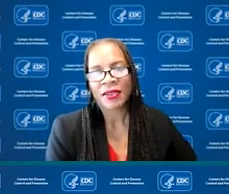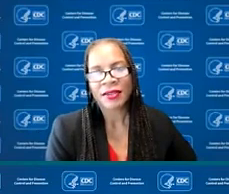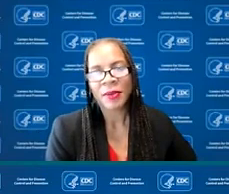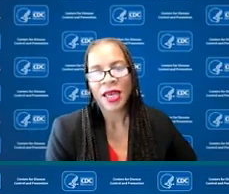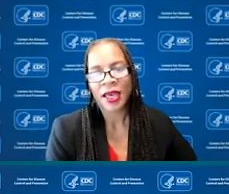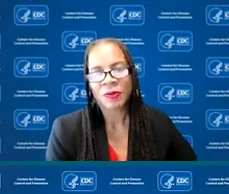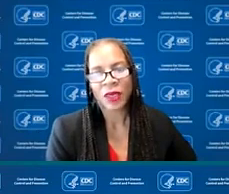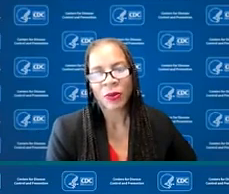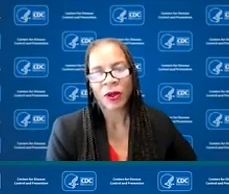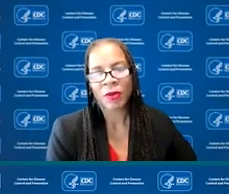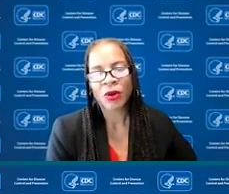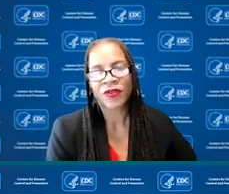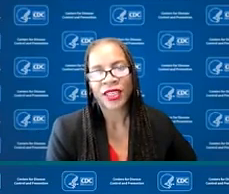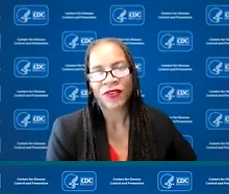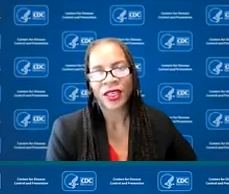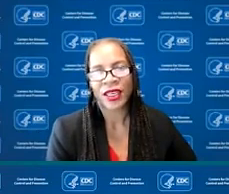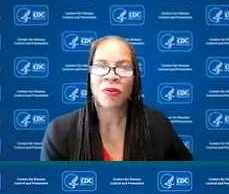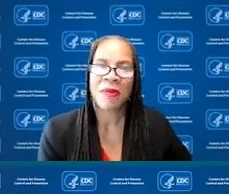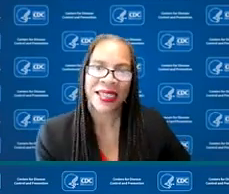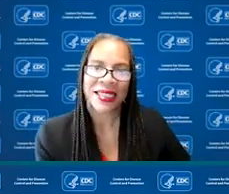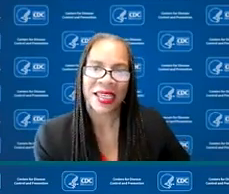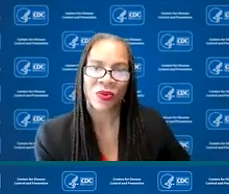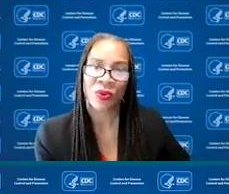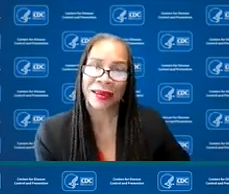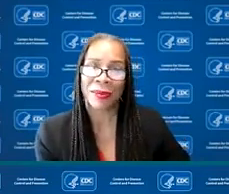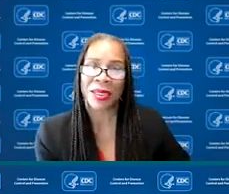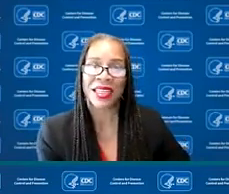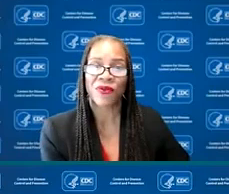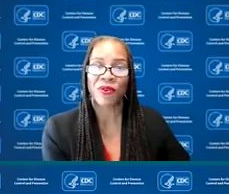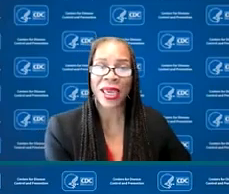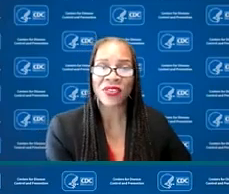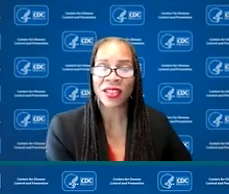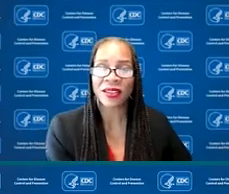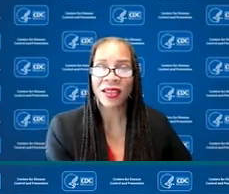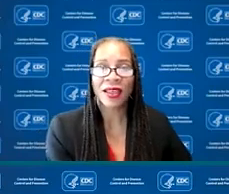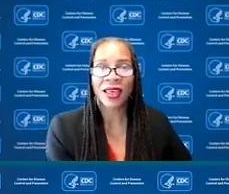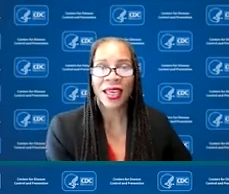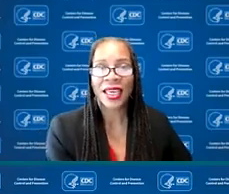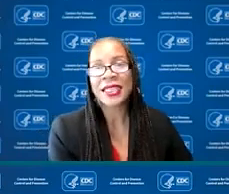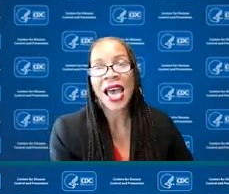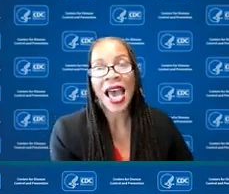sometimes, people are more forgiving if you make a decision with limited information in a